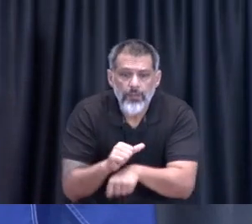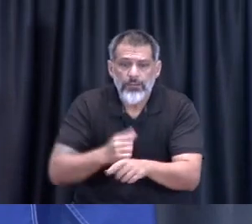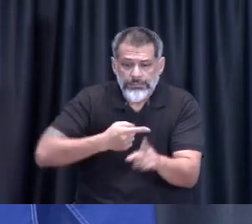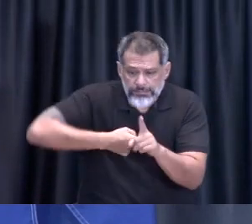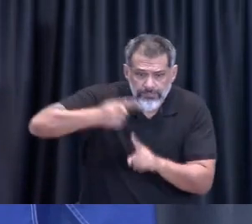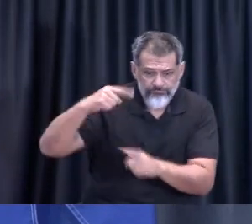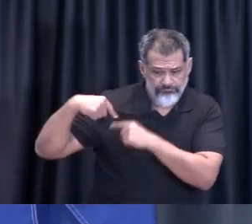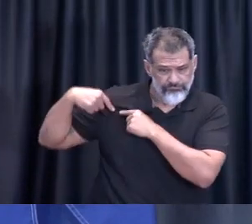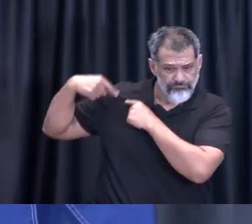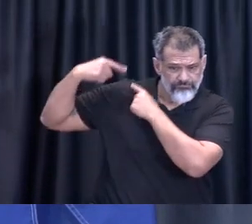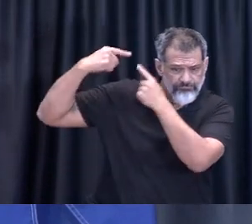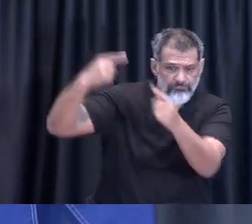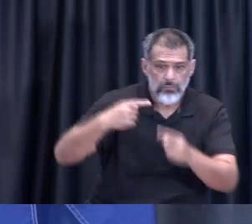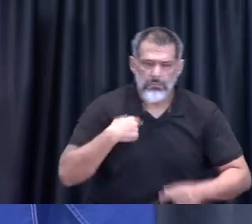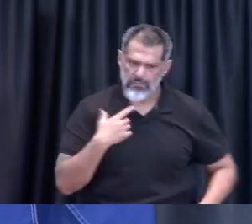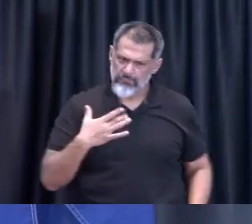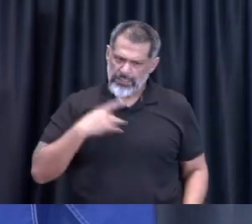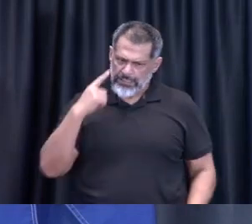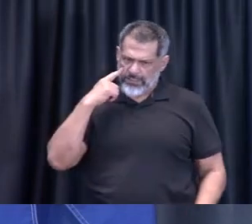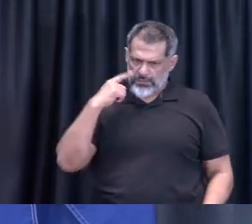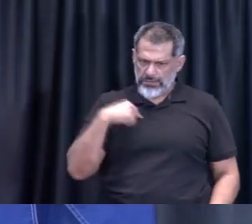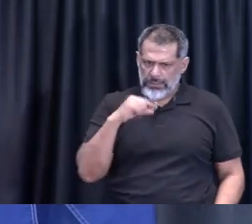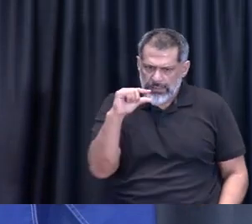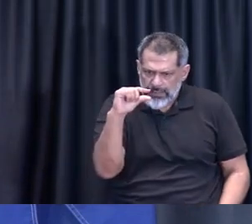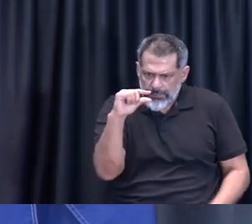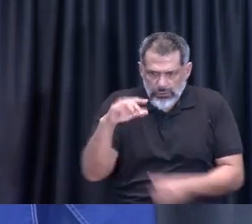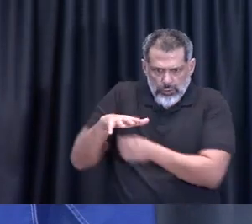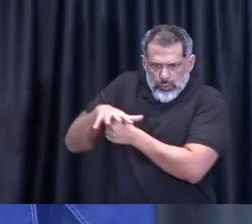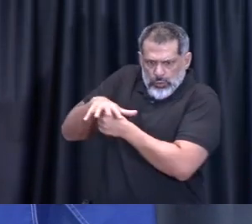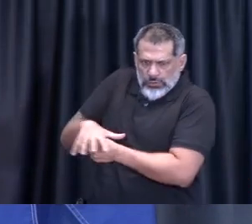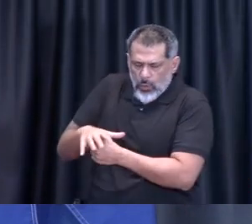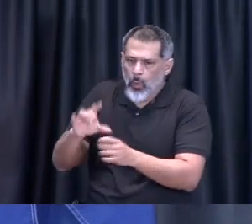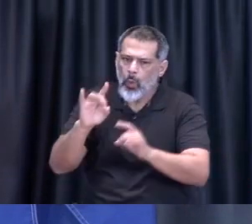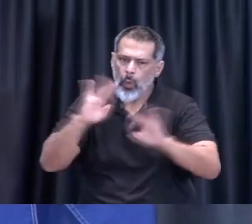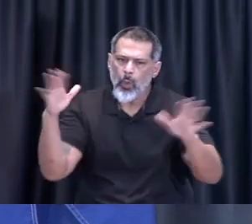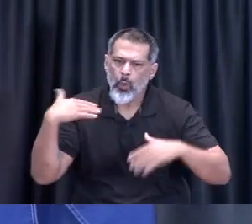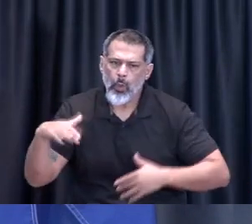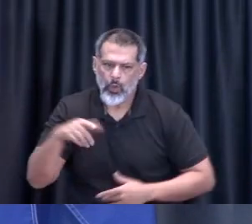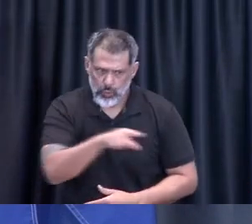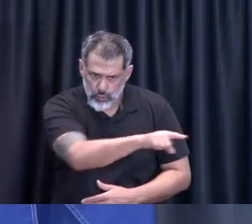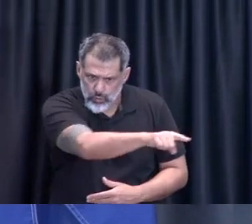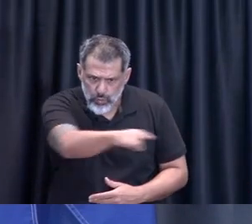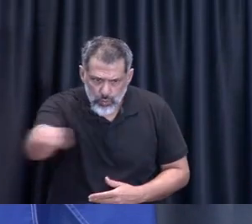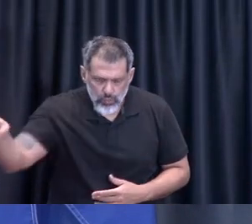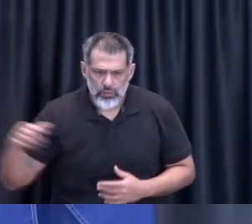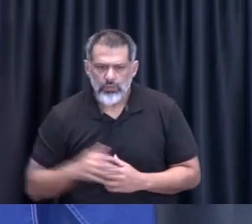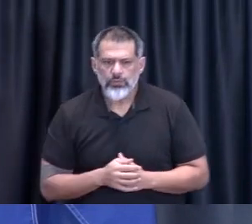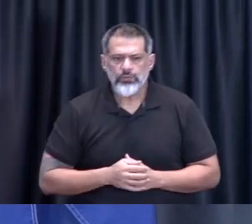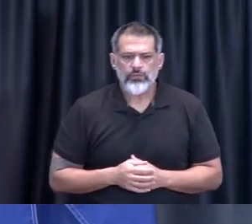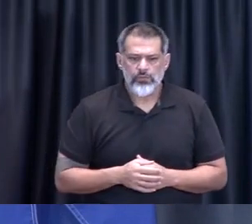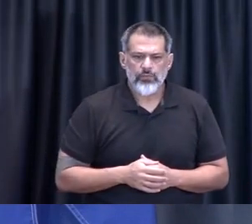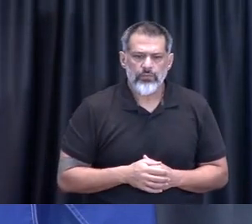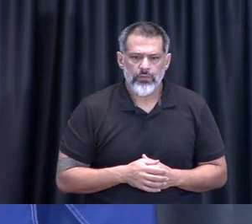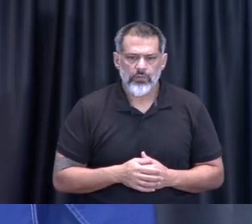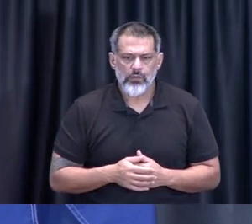have witnessed the realities of stress injuries firsthand. I've also seen far too many examples